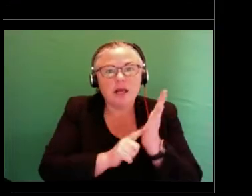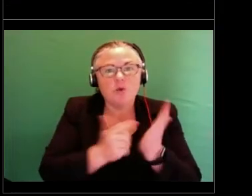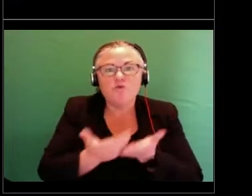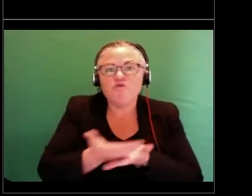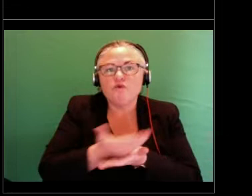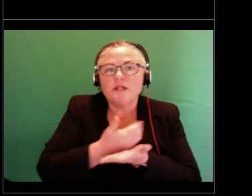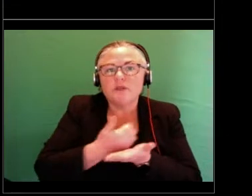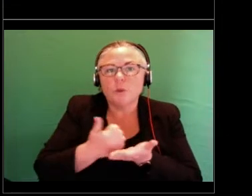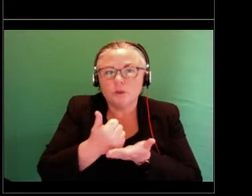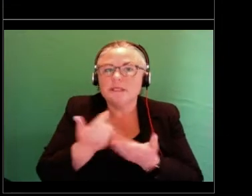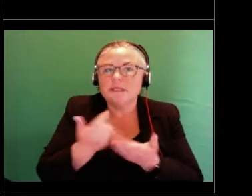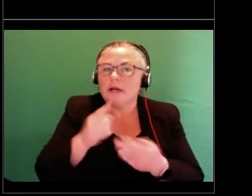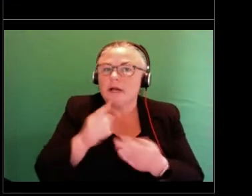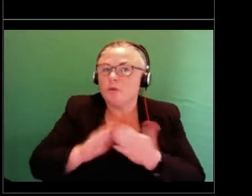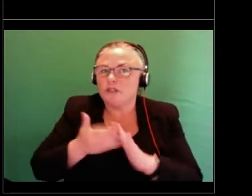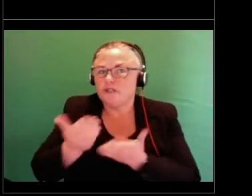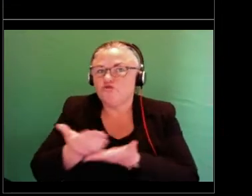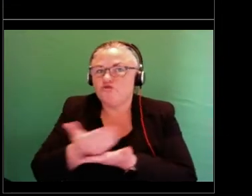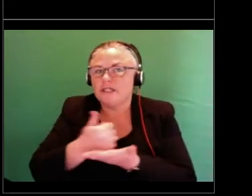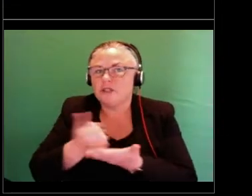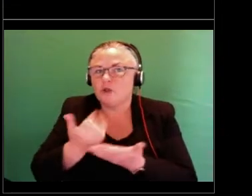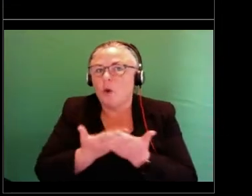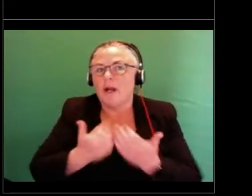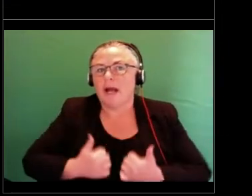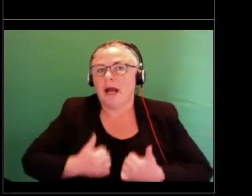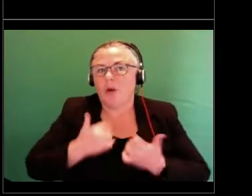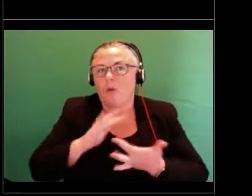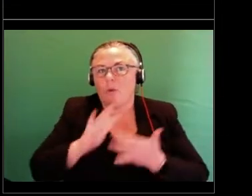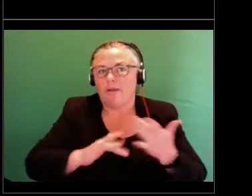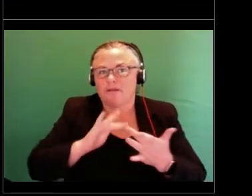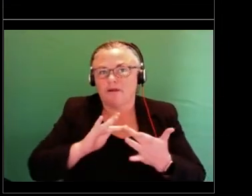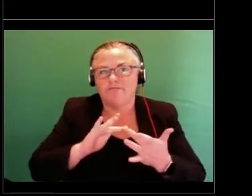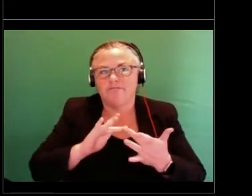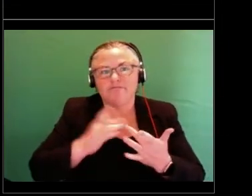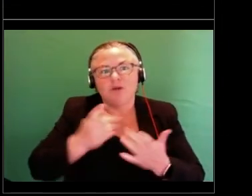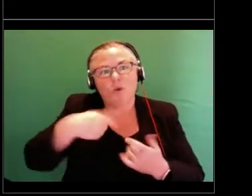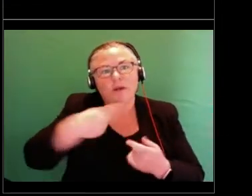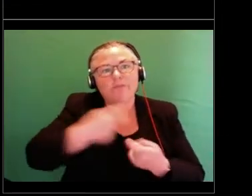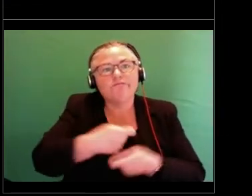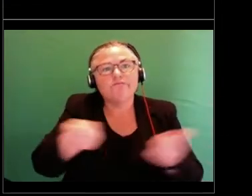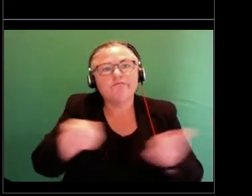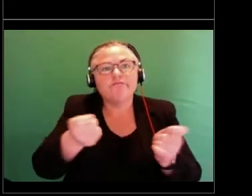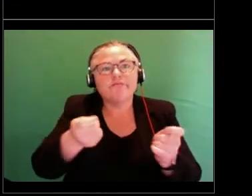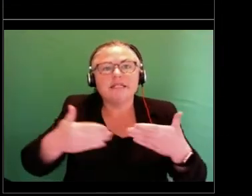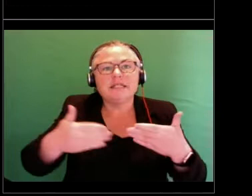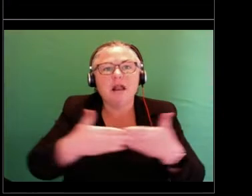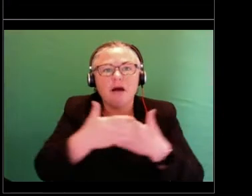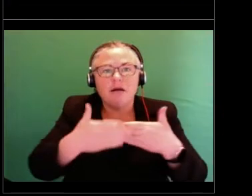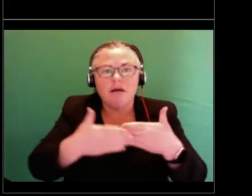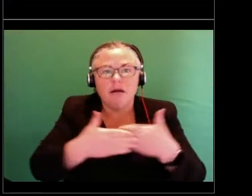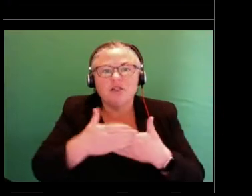The link is in the handout slides today, if you would like to download those in the toolbar